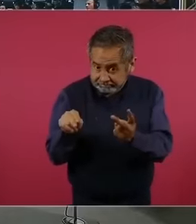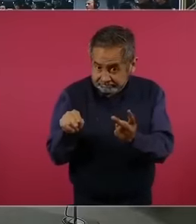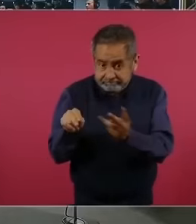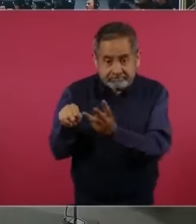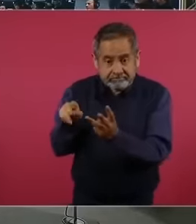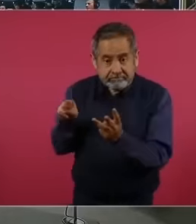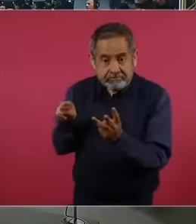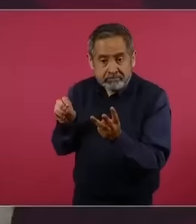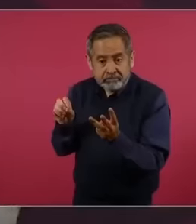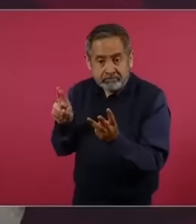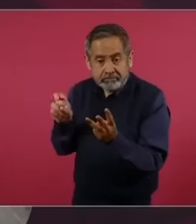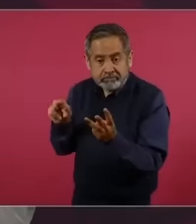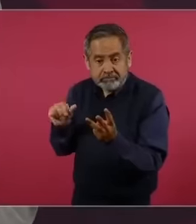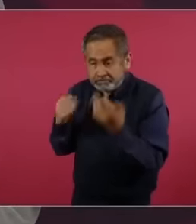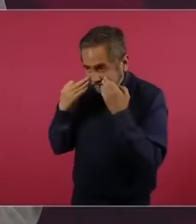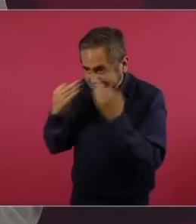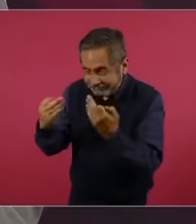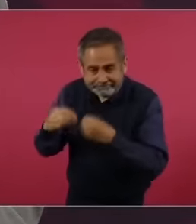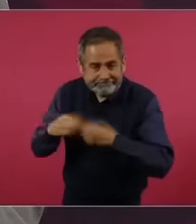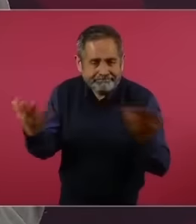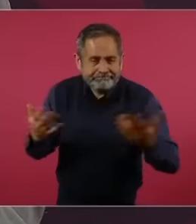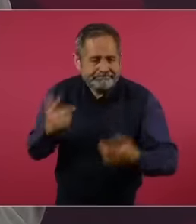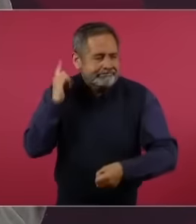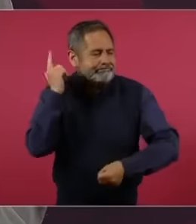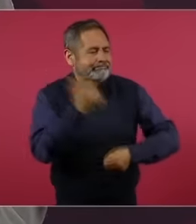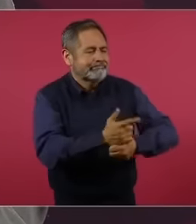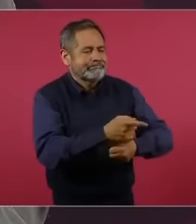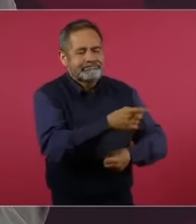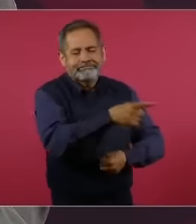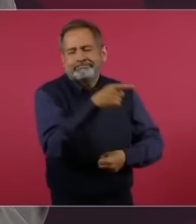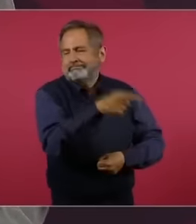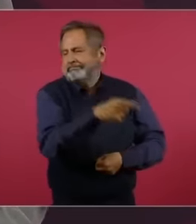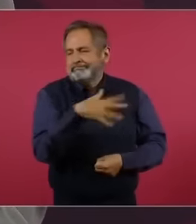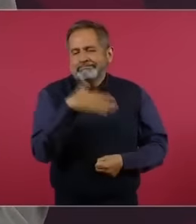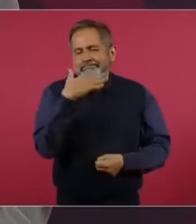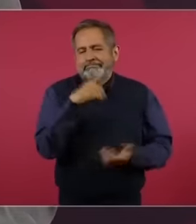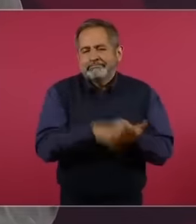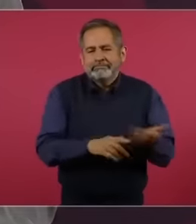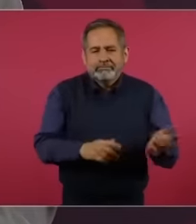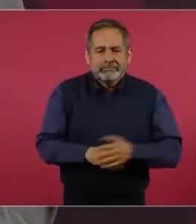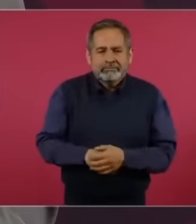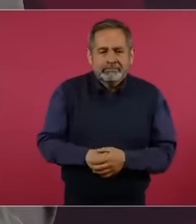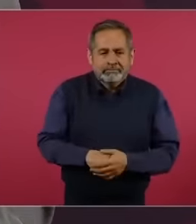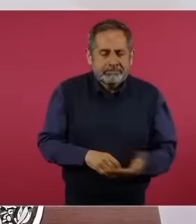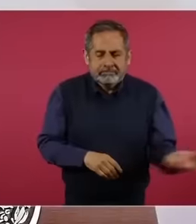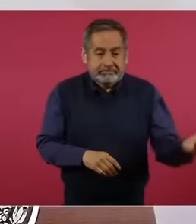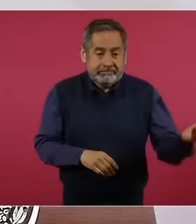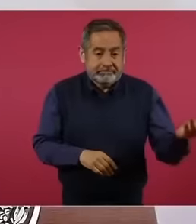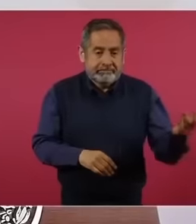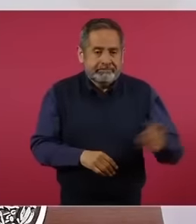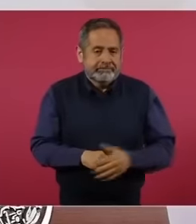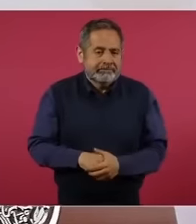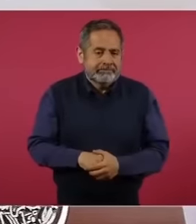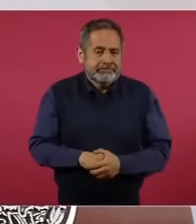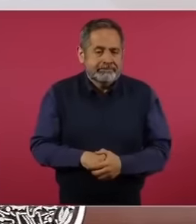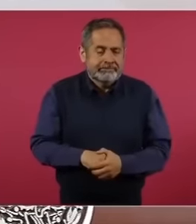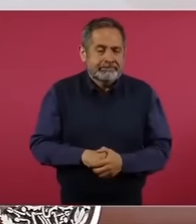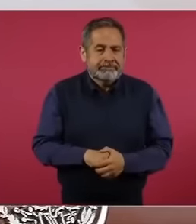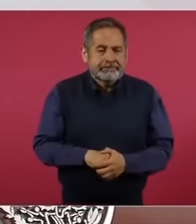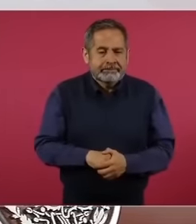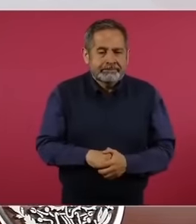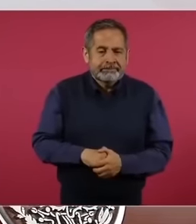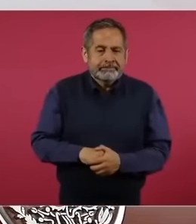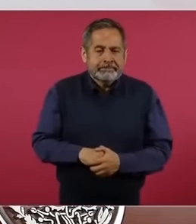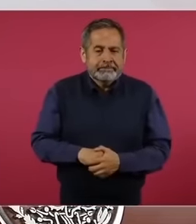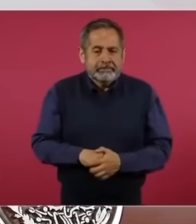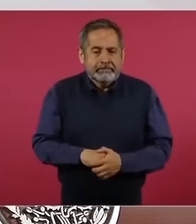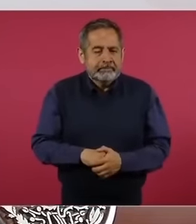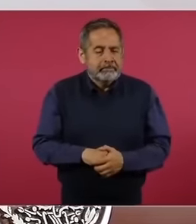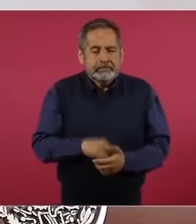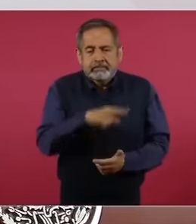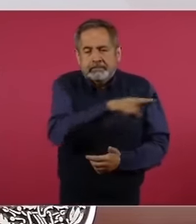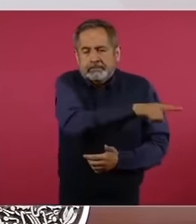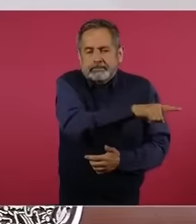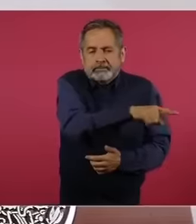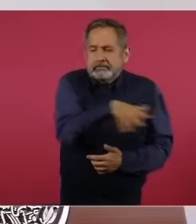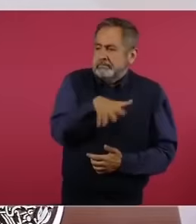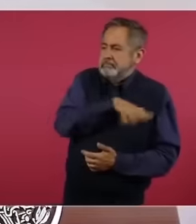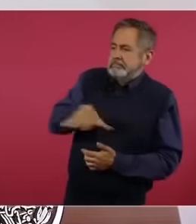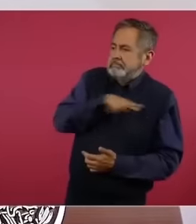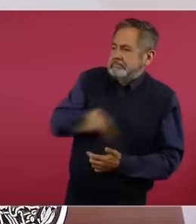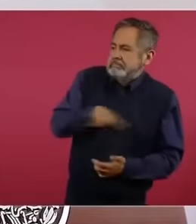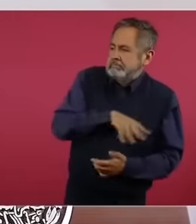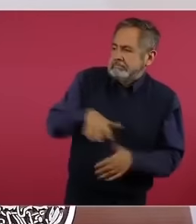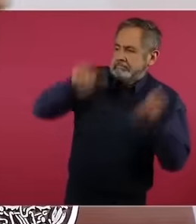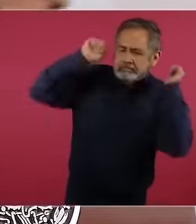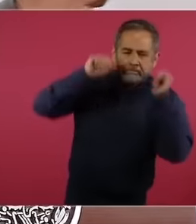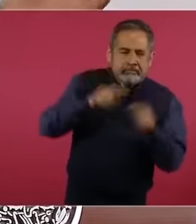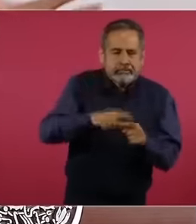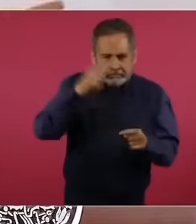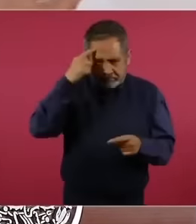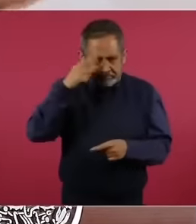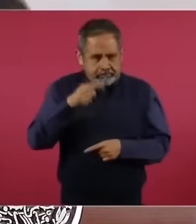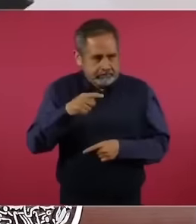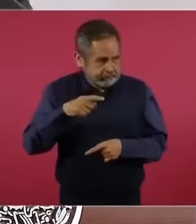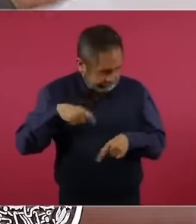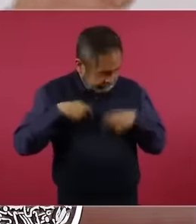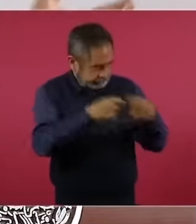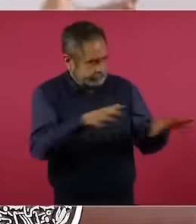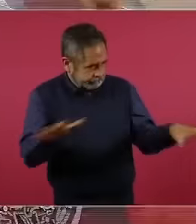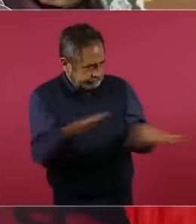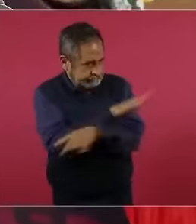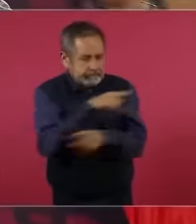See, he didn't want to accept my proposal, Mr. Mola, that I would exchange everything I have and